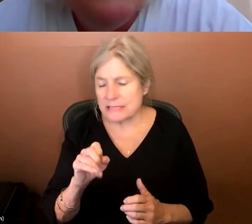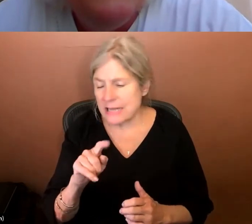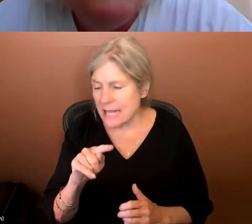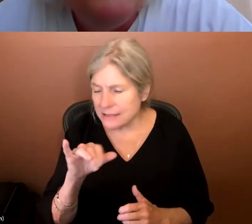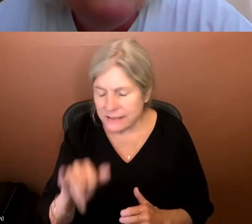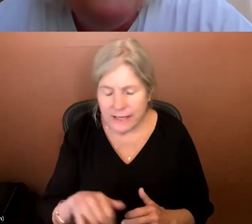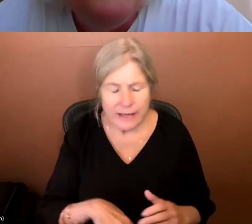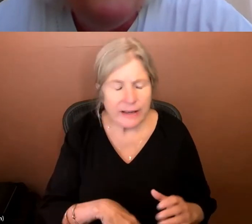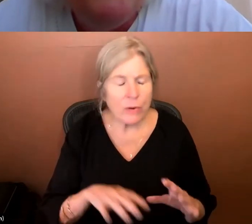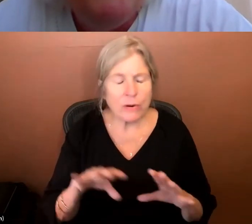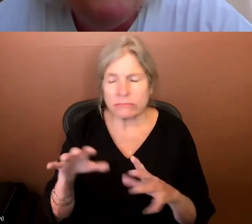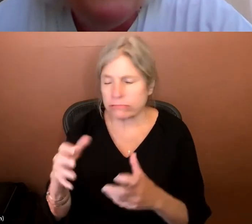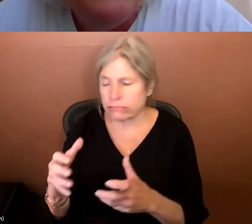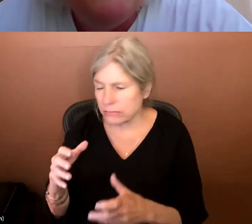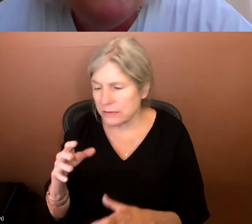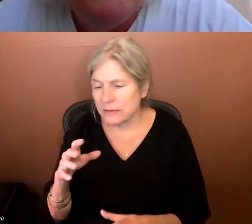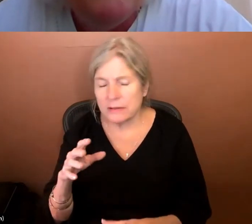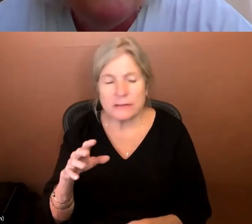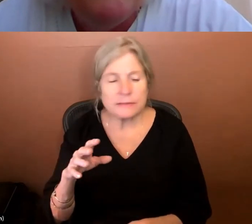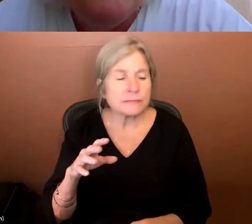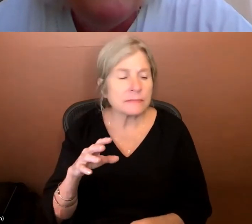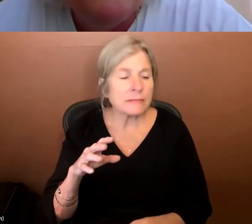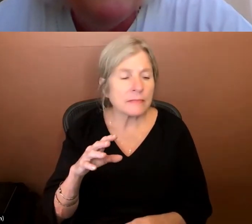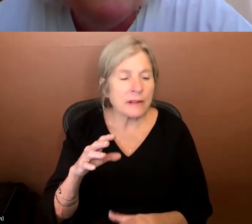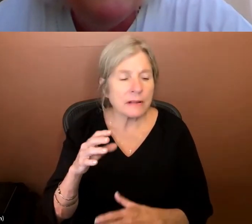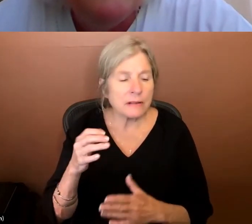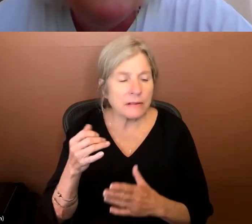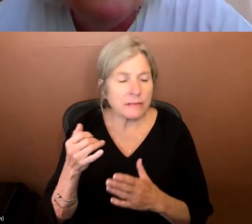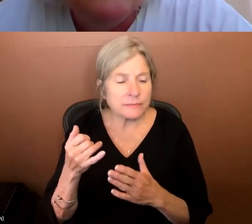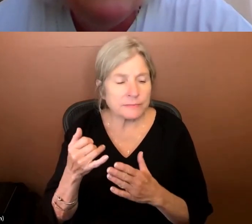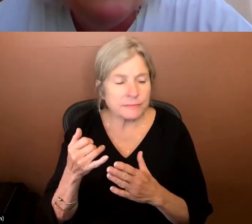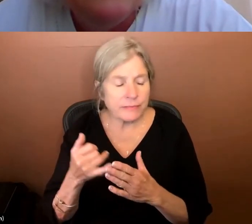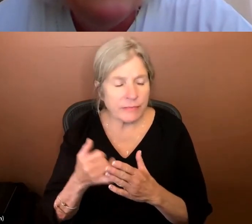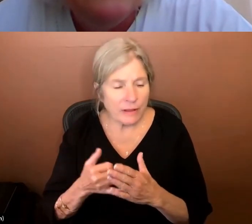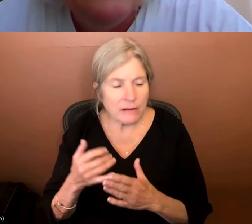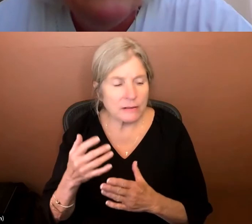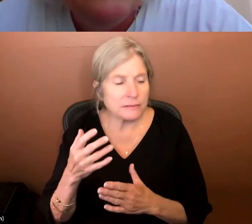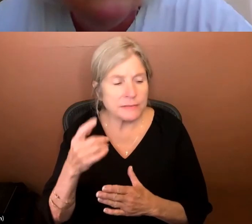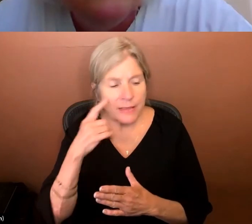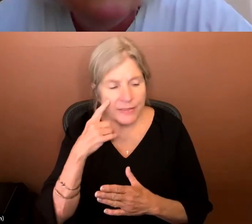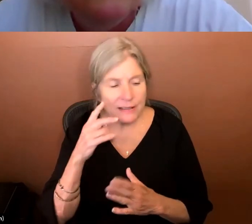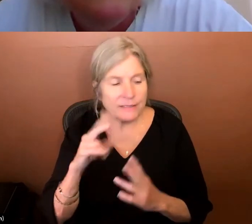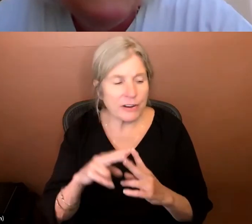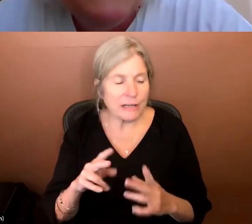of the drawing. I think it's interesting to try